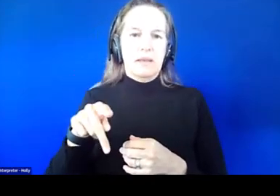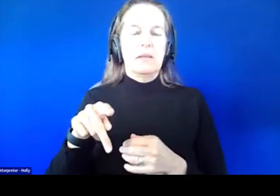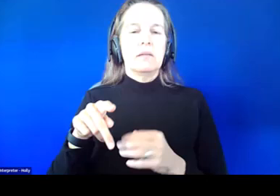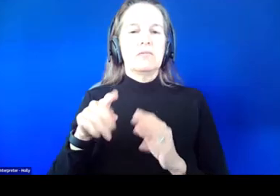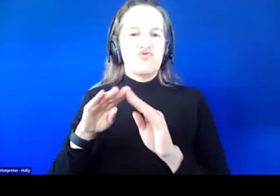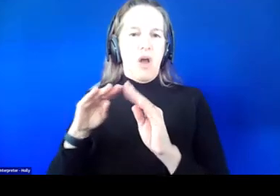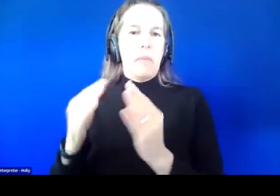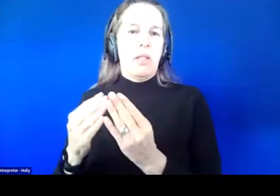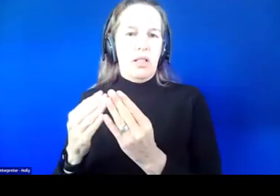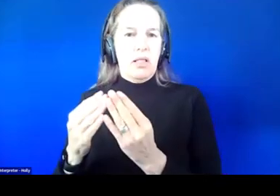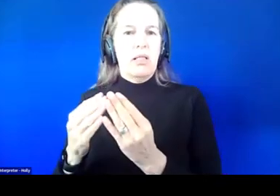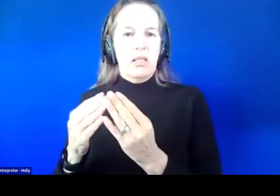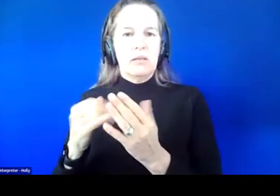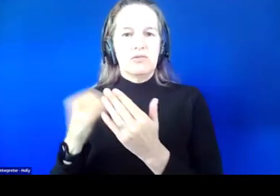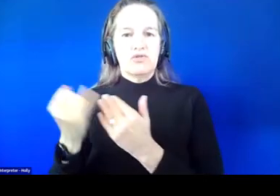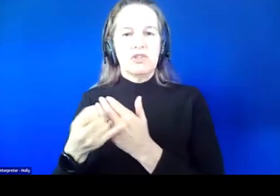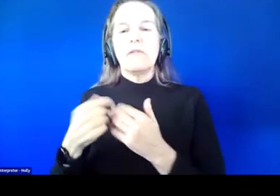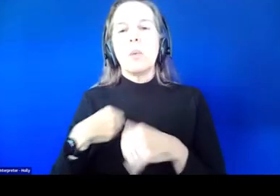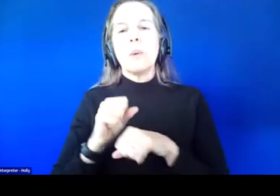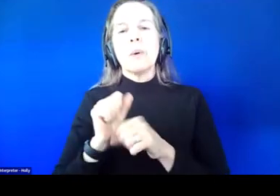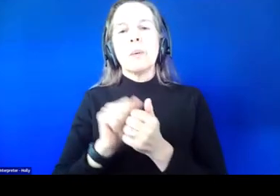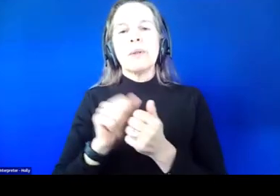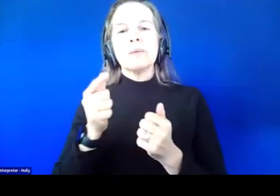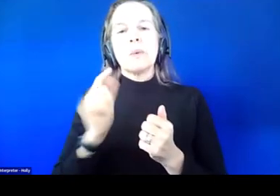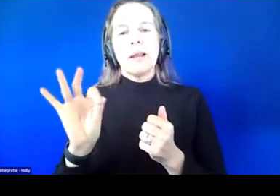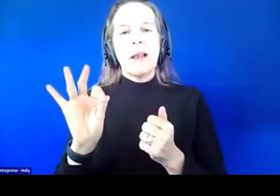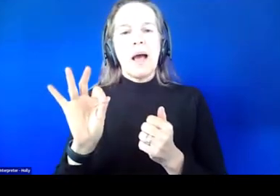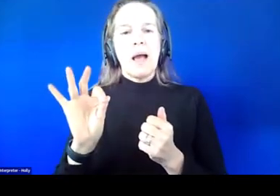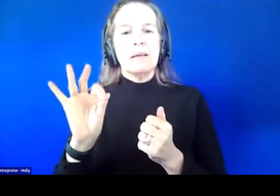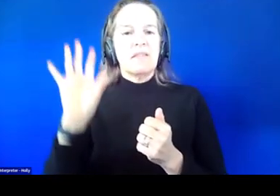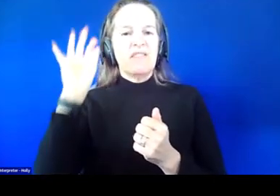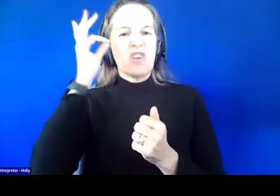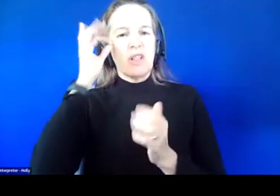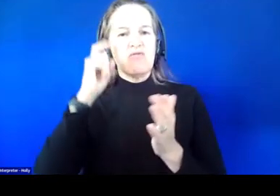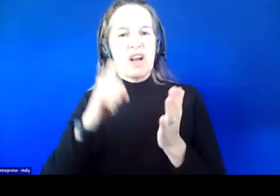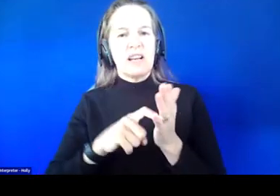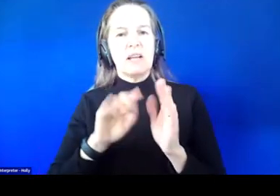29 federally recognized tribal sovereign nations.